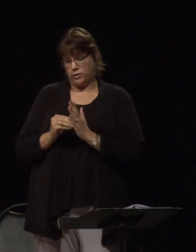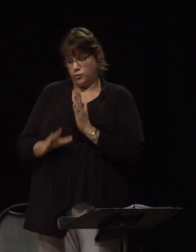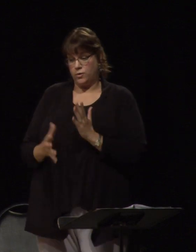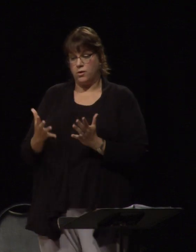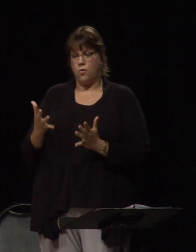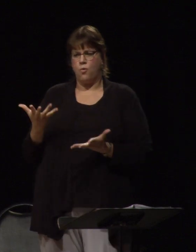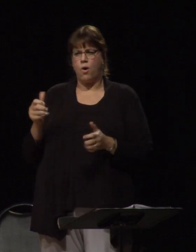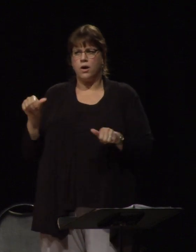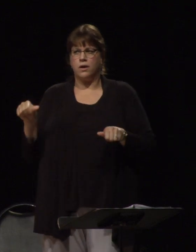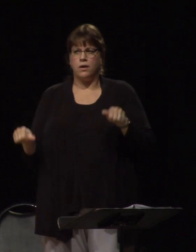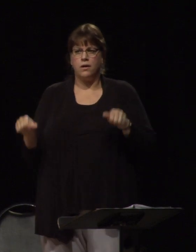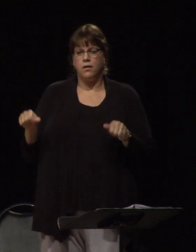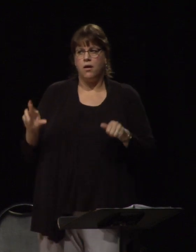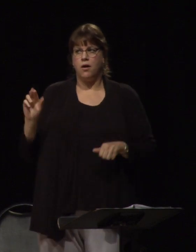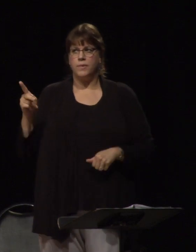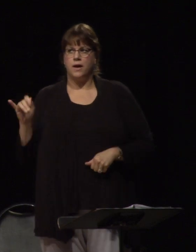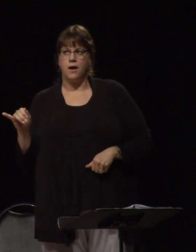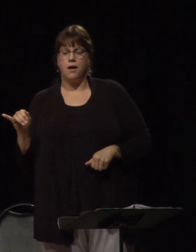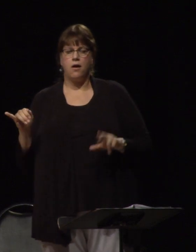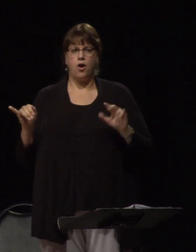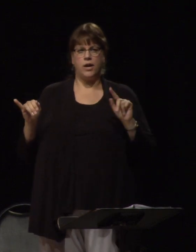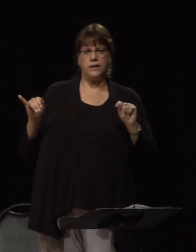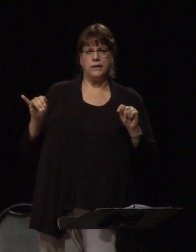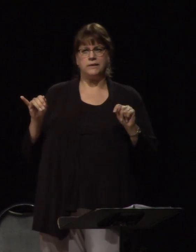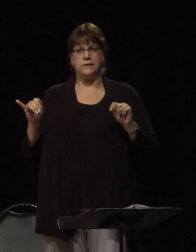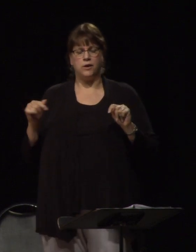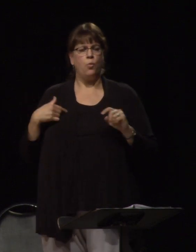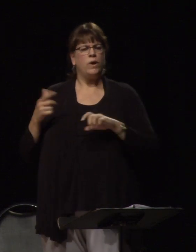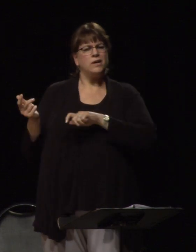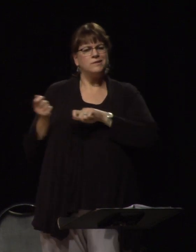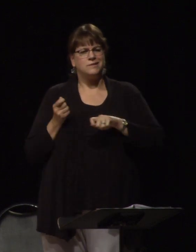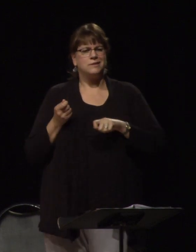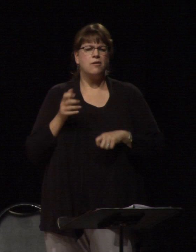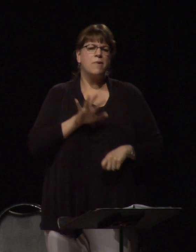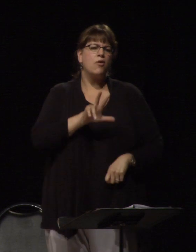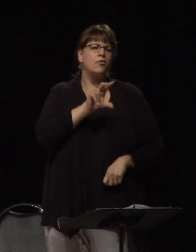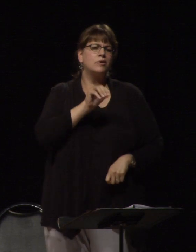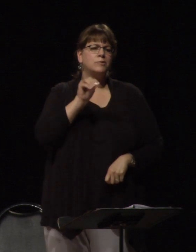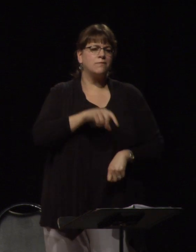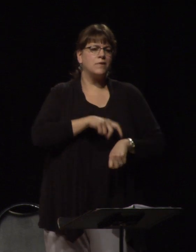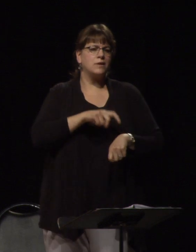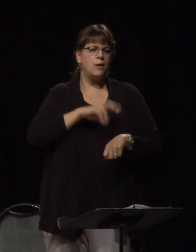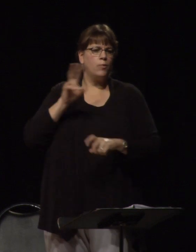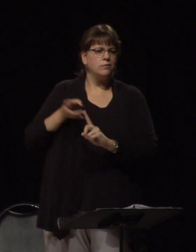ABOUT 1 OUT OF 3. LAST YEAR, WE WON ALMOST HALF OF